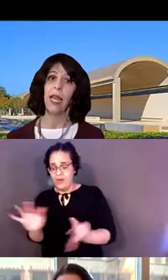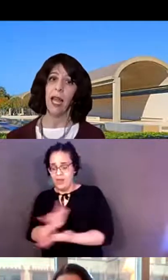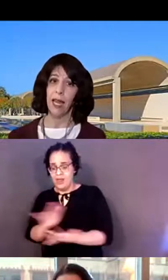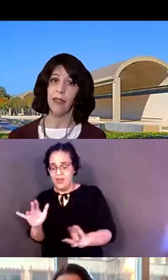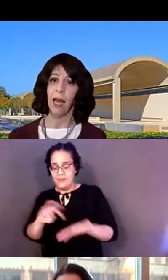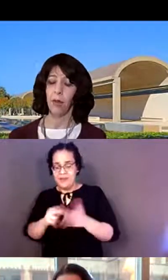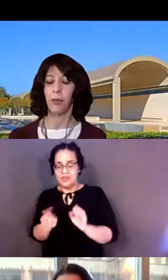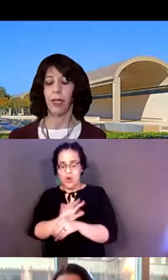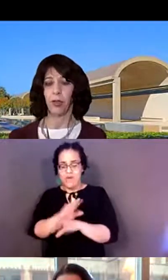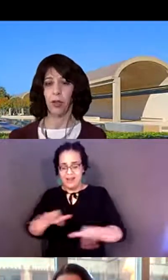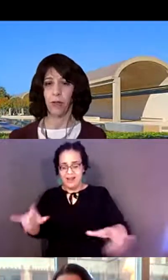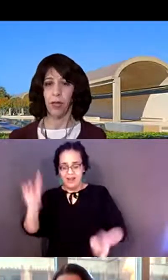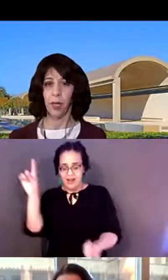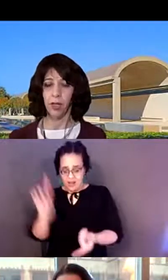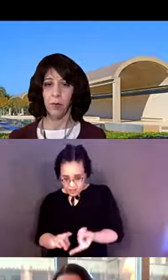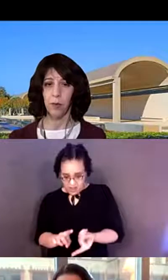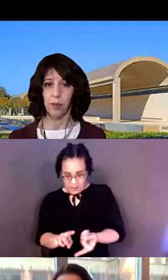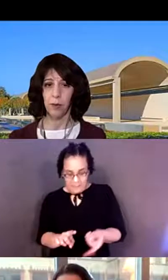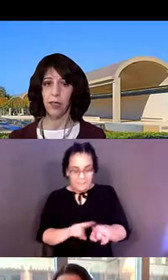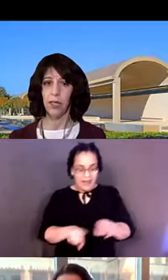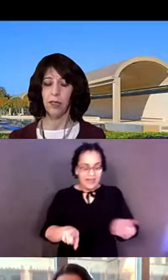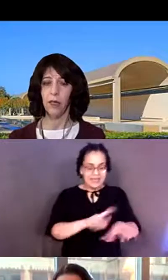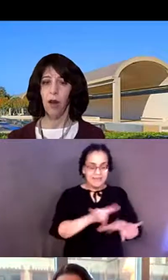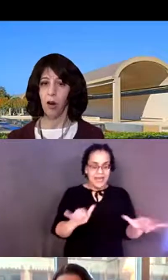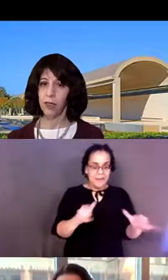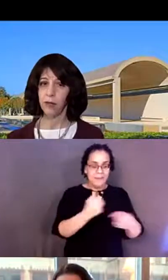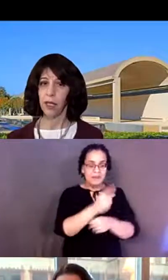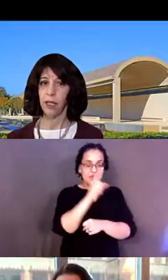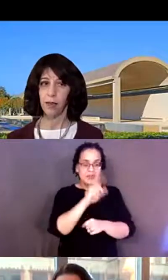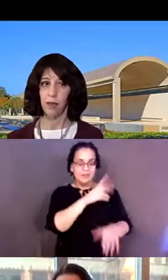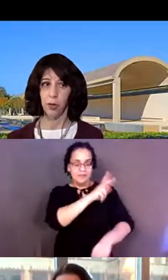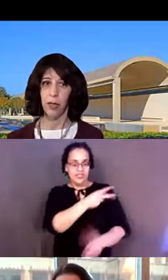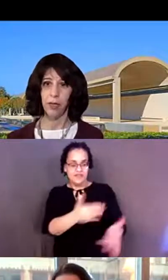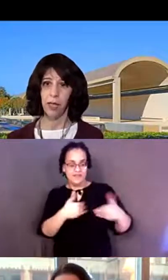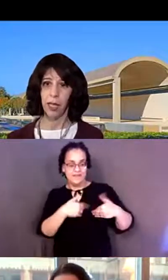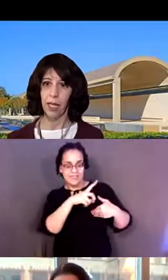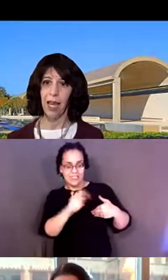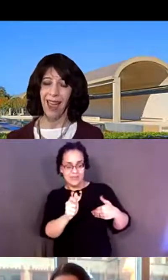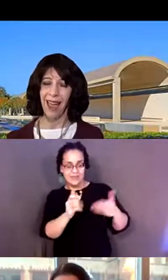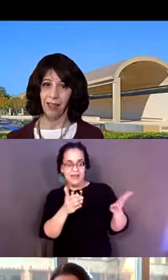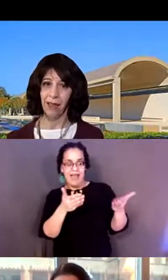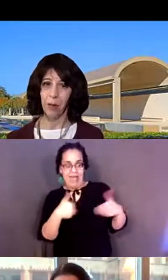And how do we make sure that patients with disabilities are still getting the